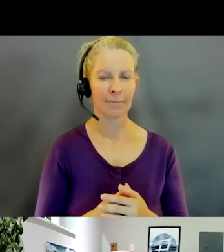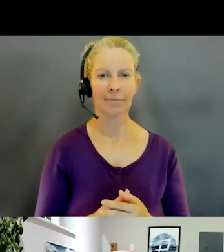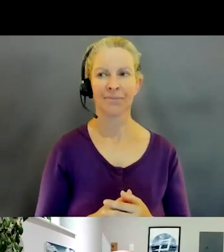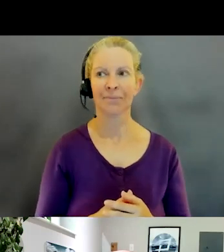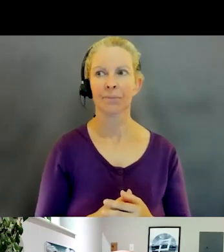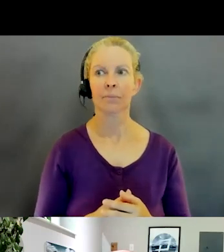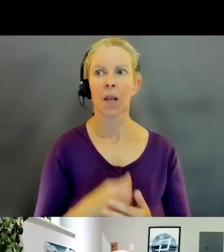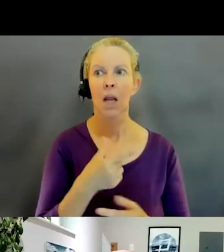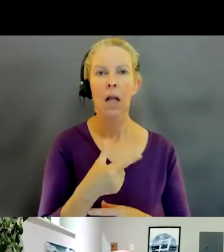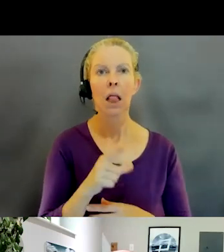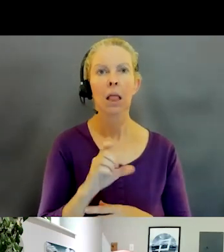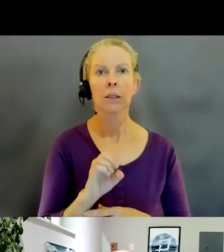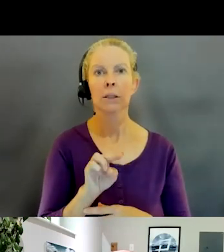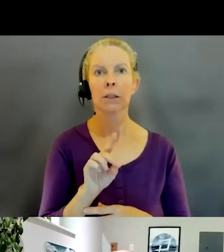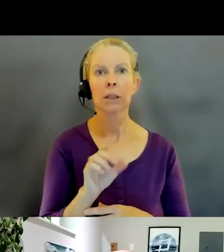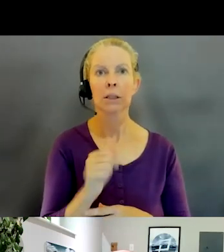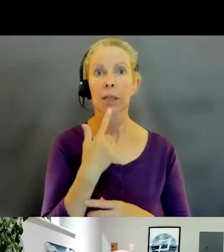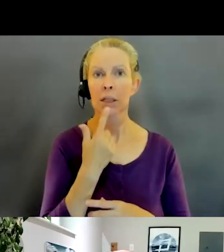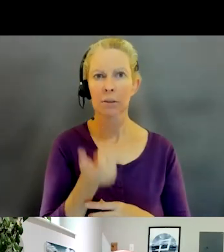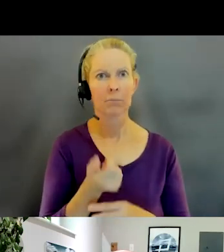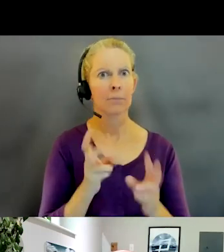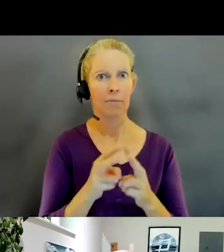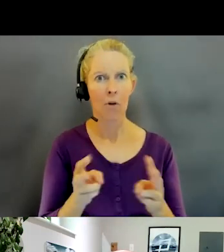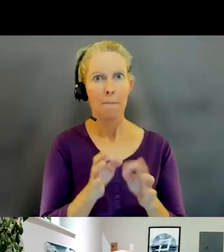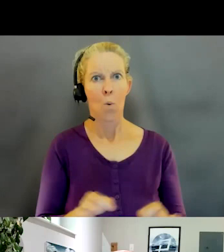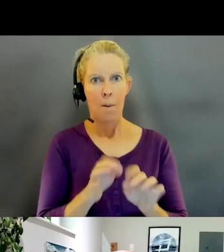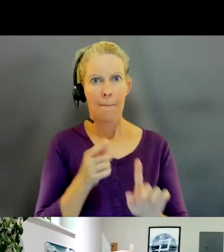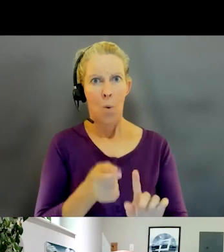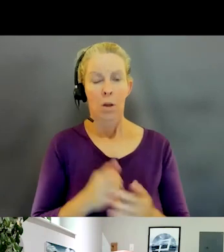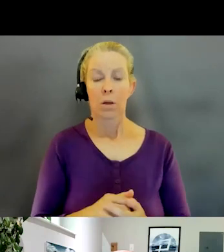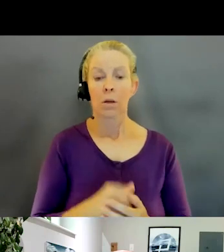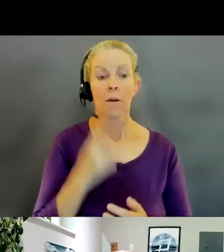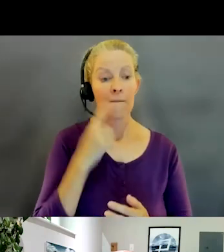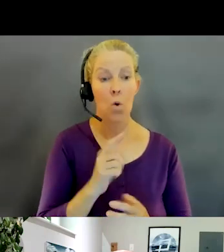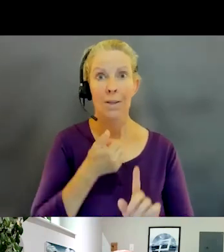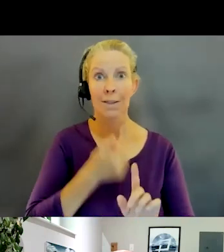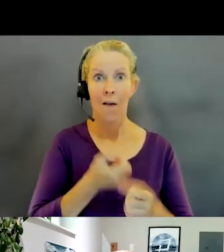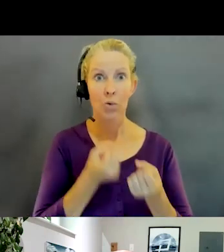important. We are talking about a self-driving car. If there is no override, if there is no human